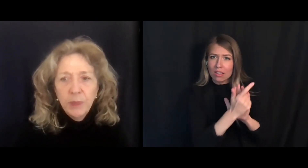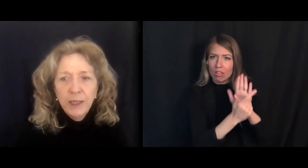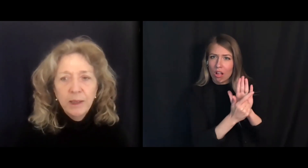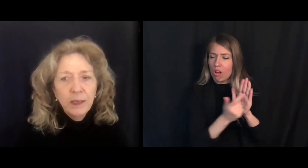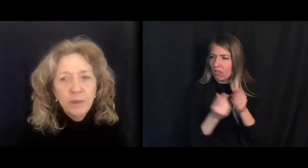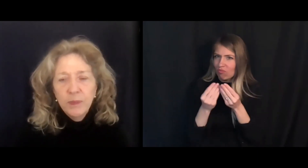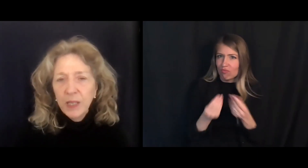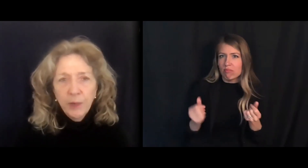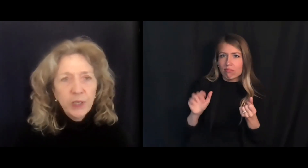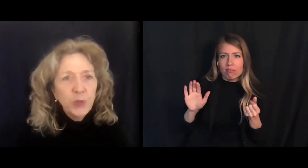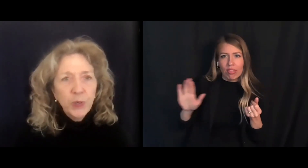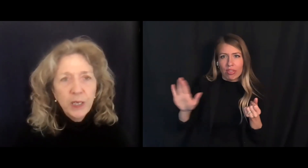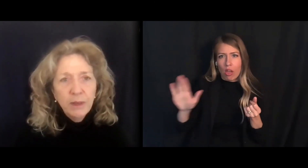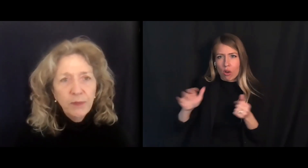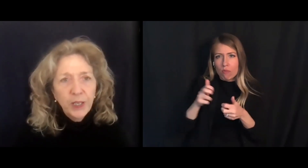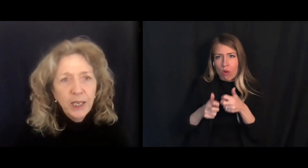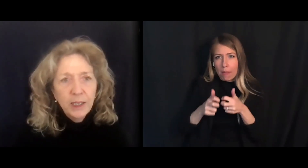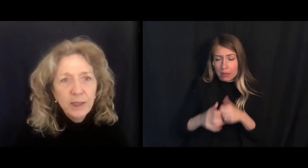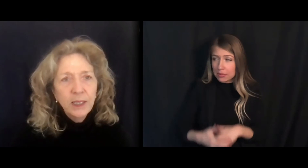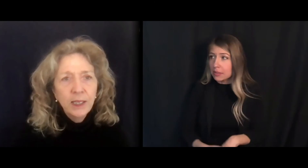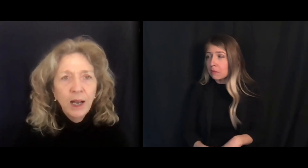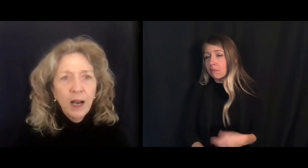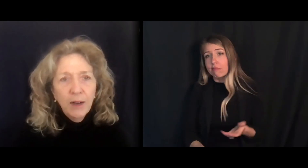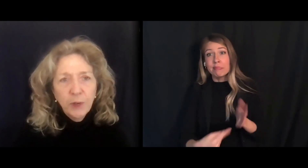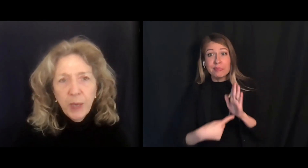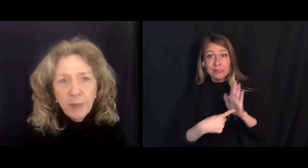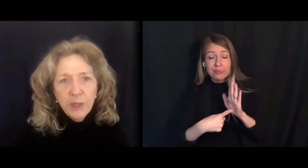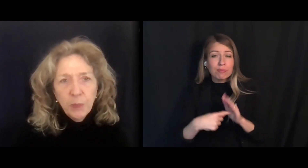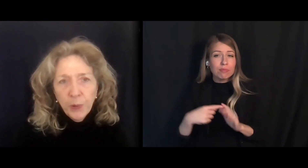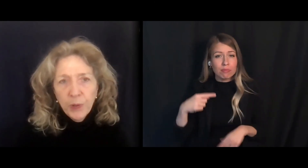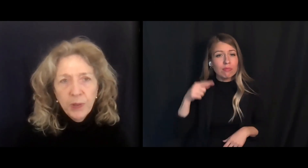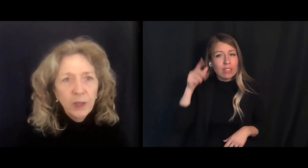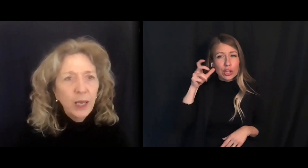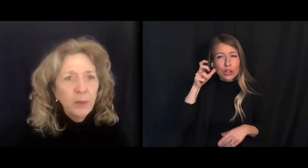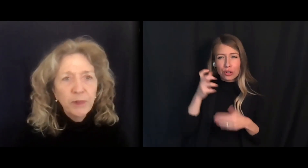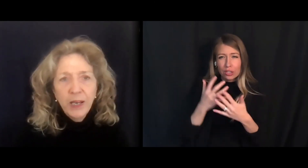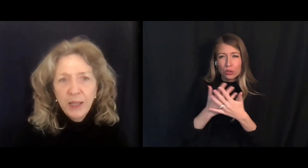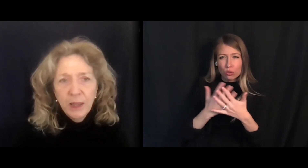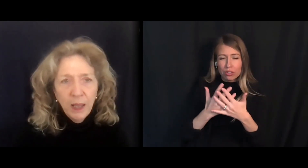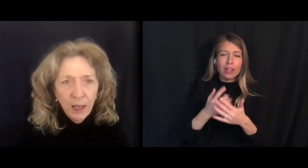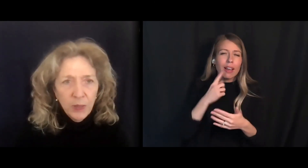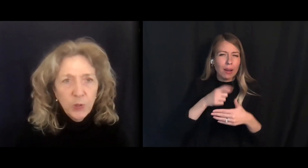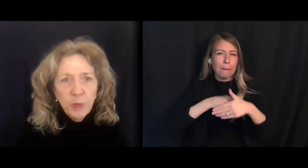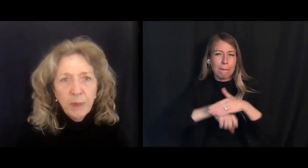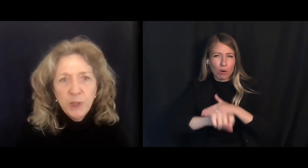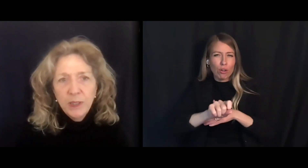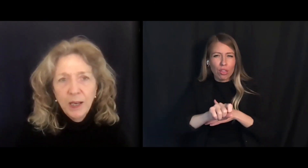but the hearing screening for kids, for babies at birth, and providing those babies